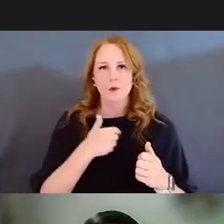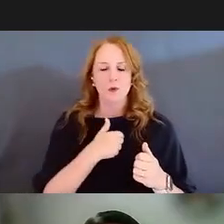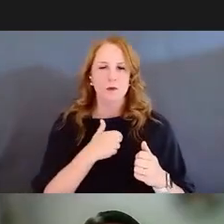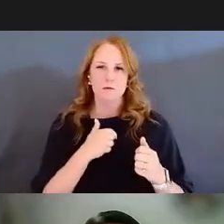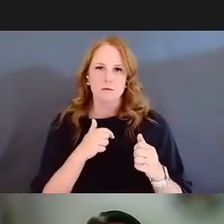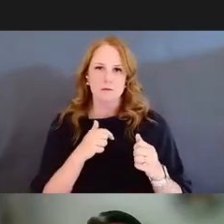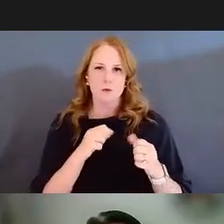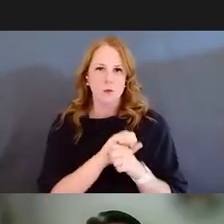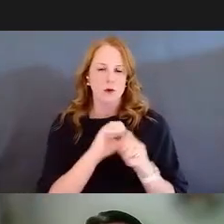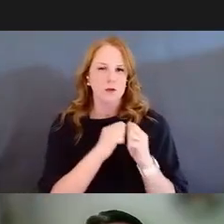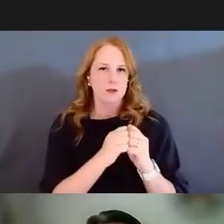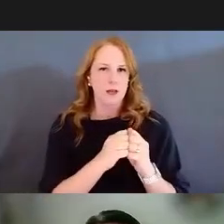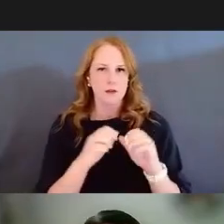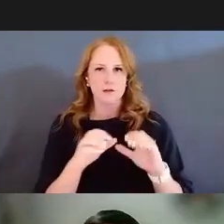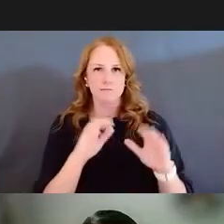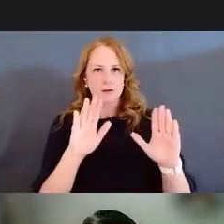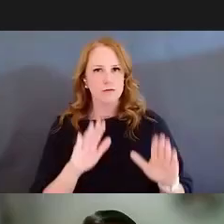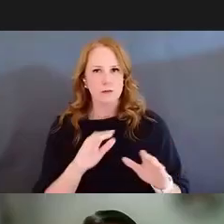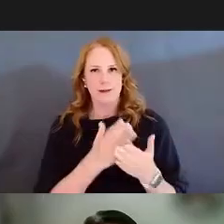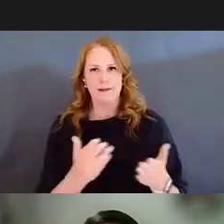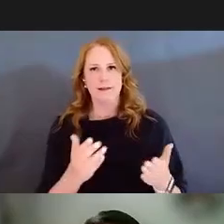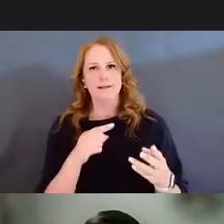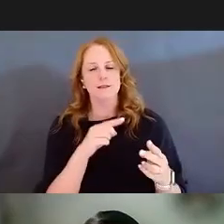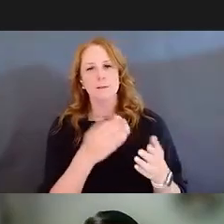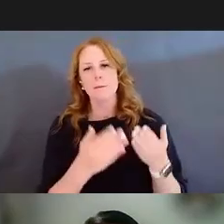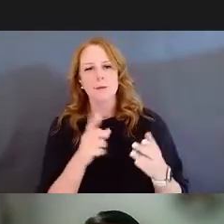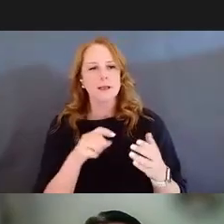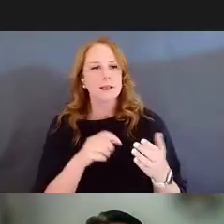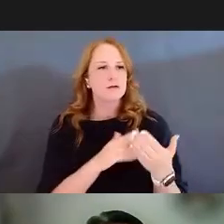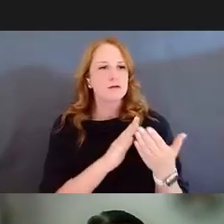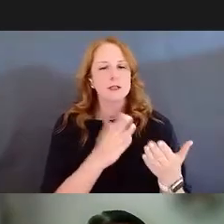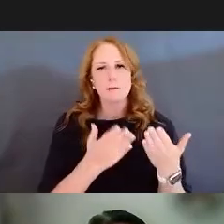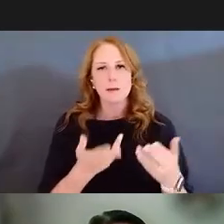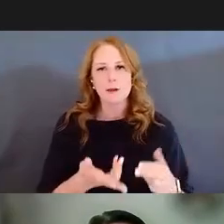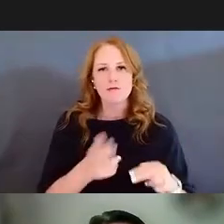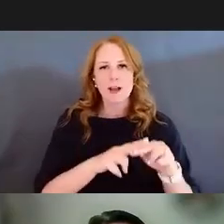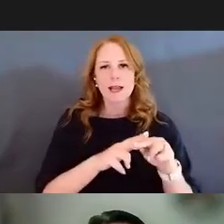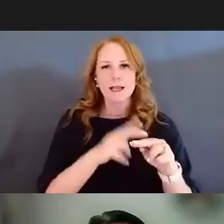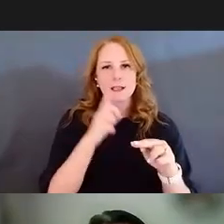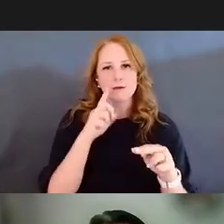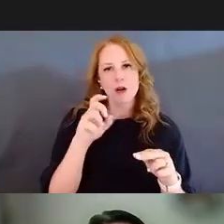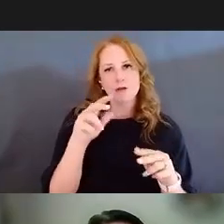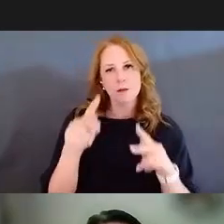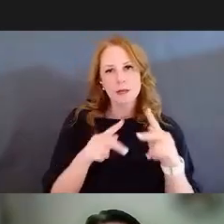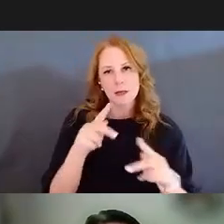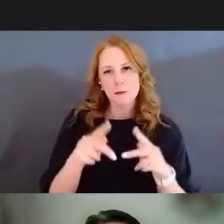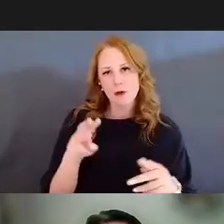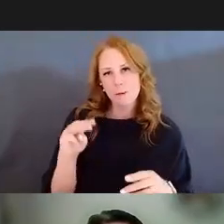to address like a a big raise for, you know, hundred people at Microsoft's um within their